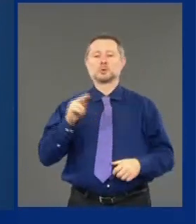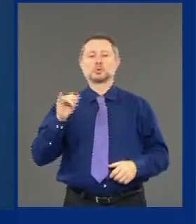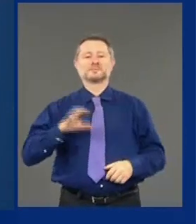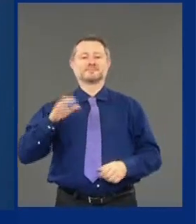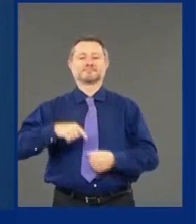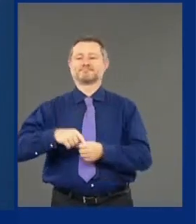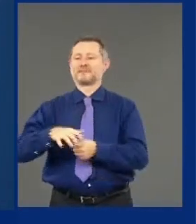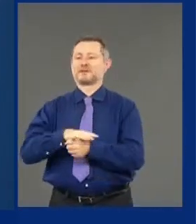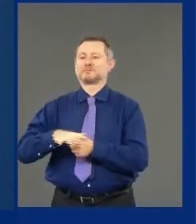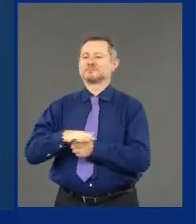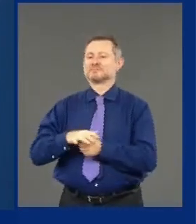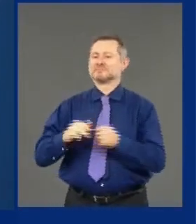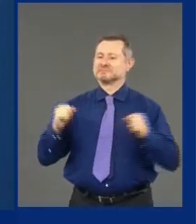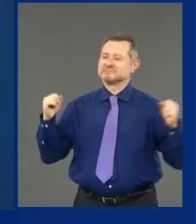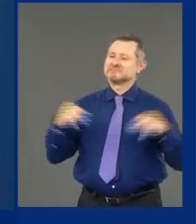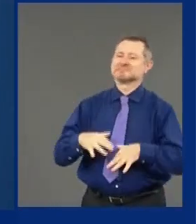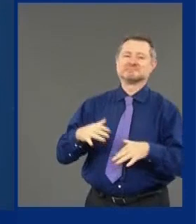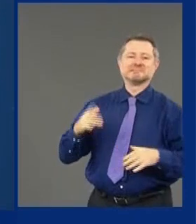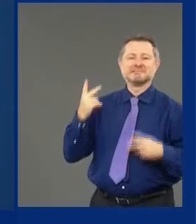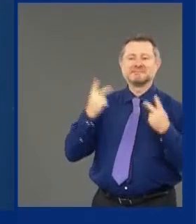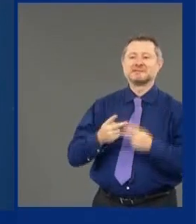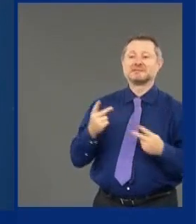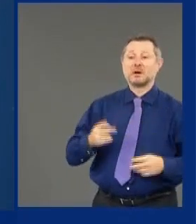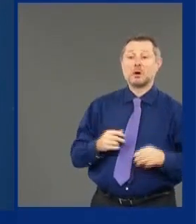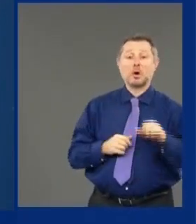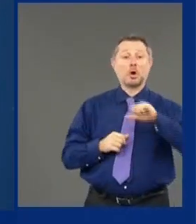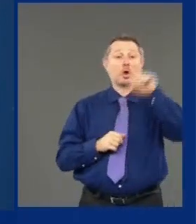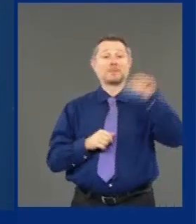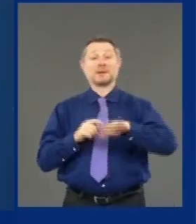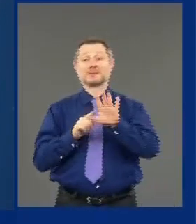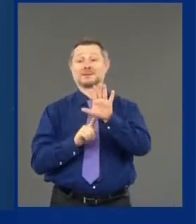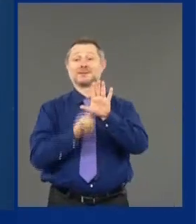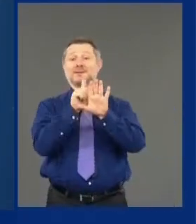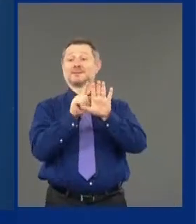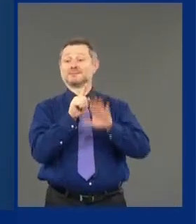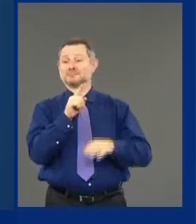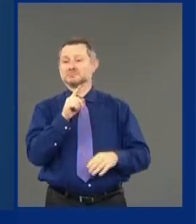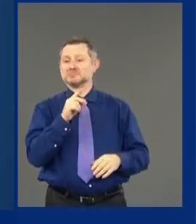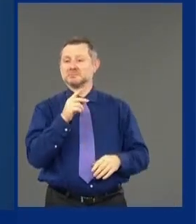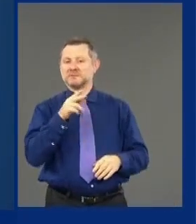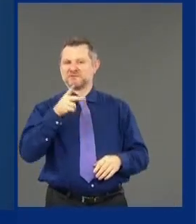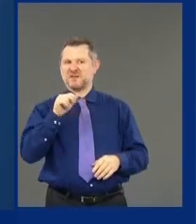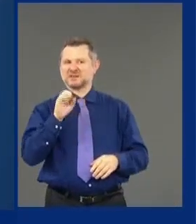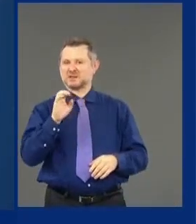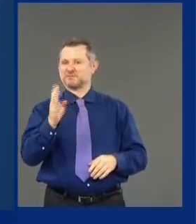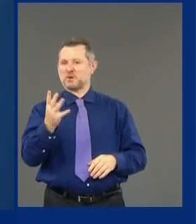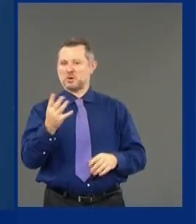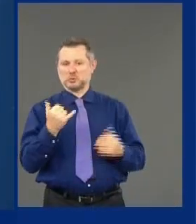THIS IS IN NEW YORK CITY ONLY MODIFICATION. BECAUSE FRANKLY IT IS A PROBLEM THAT IS MOST PRONOUNCED IN NEW